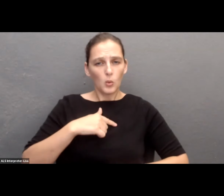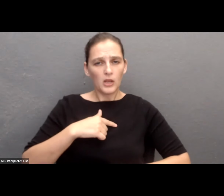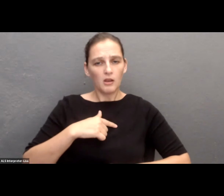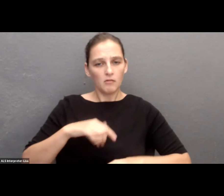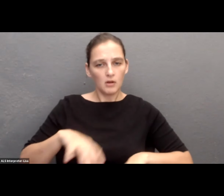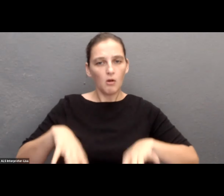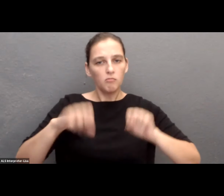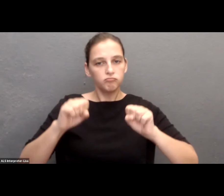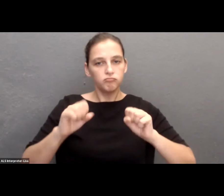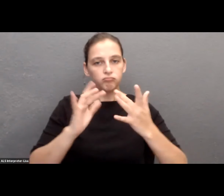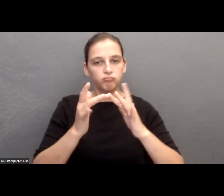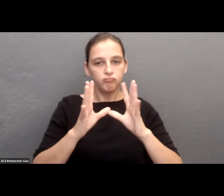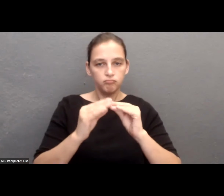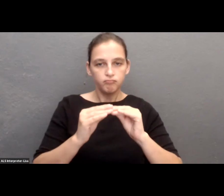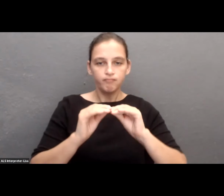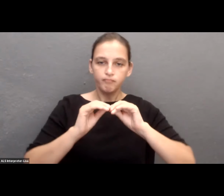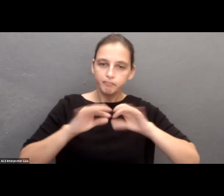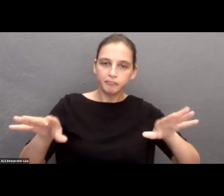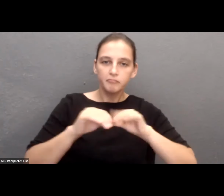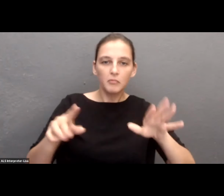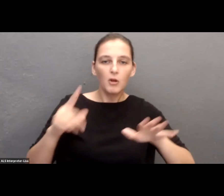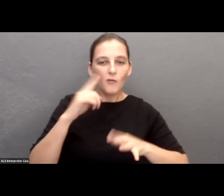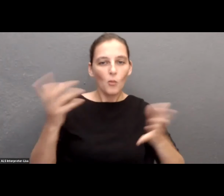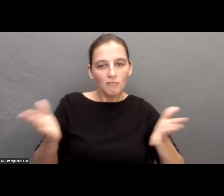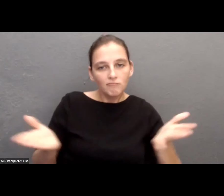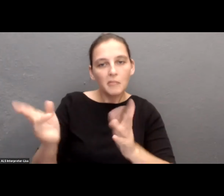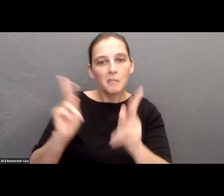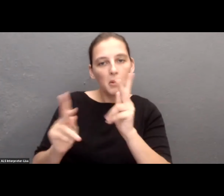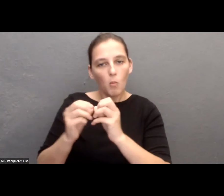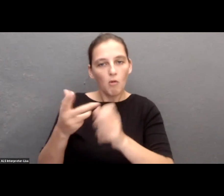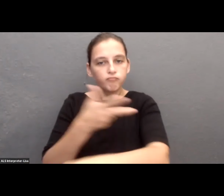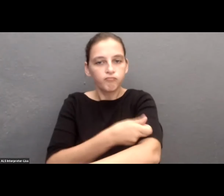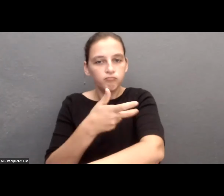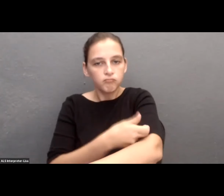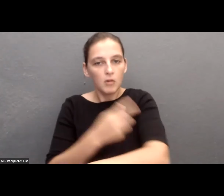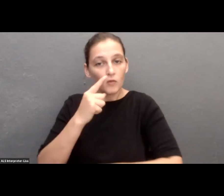the vaccination rates of Hoosiers with disabilities and caregivers.